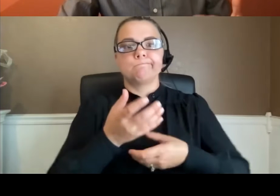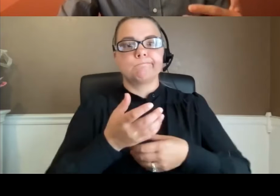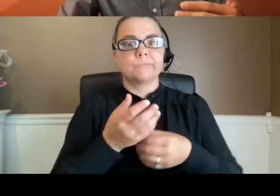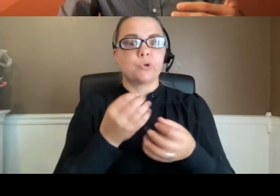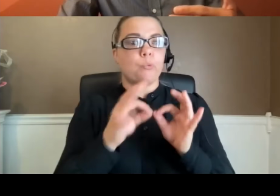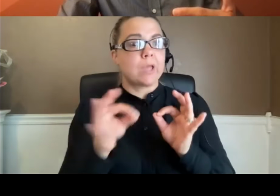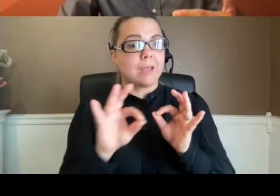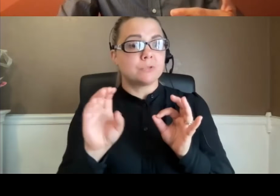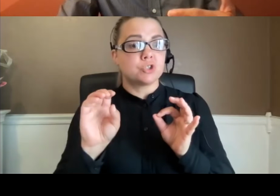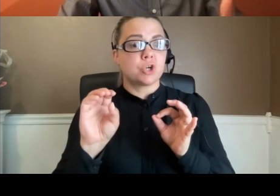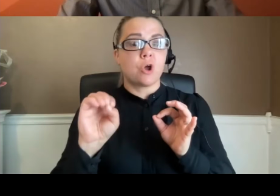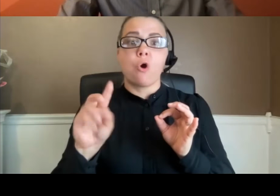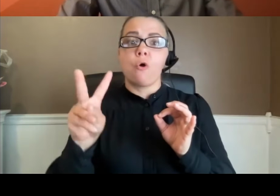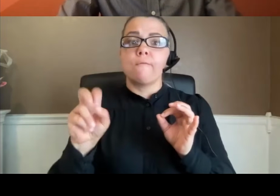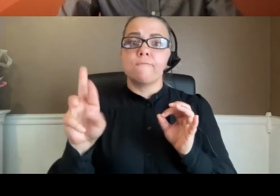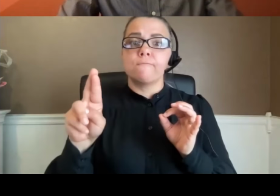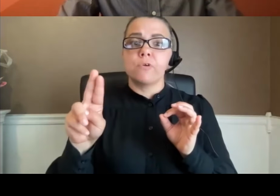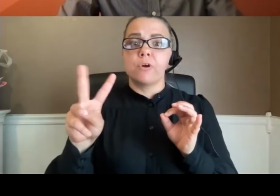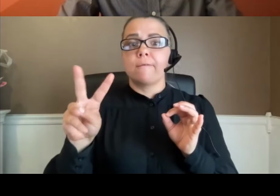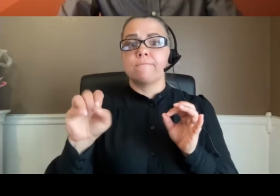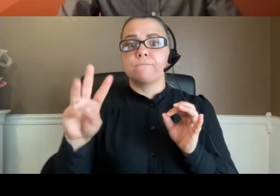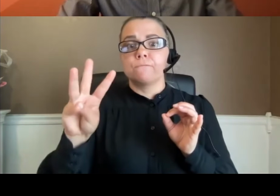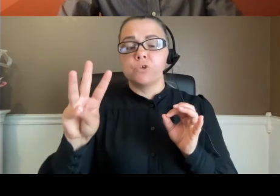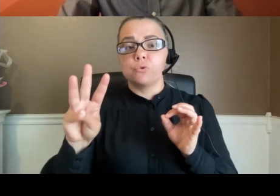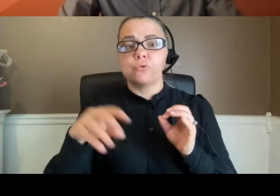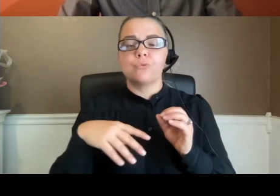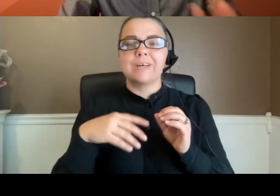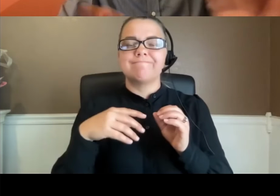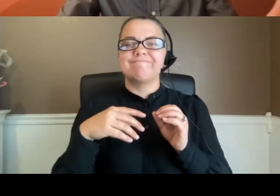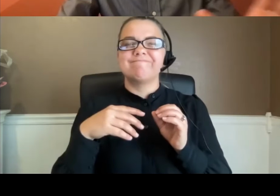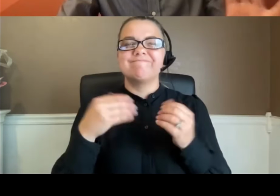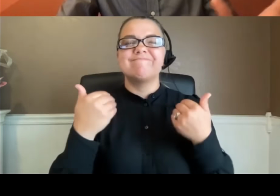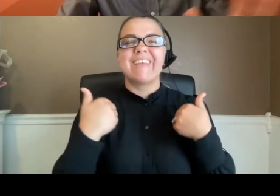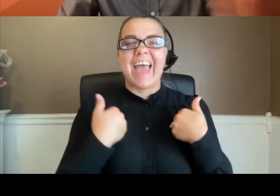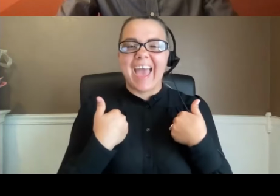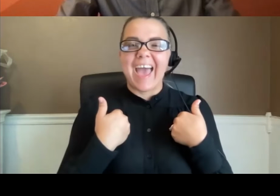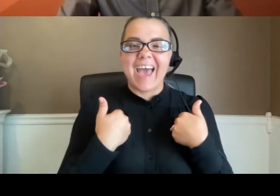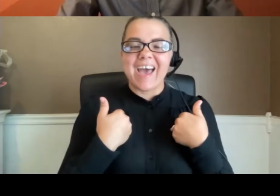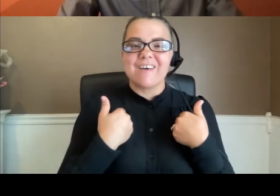to say have a clarity bias when you're writing these. These are overall kind of take-home